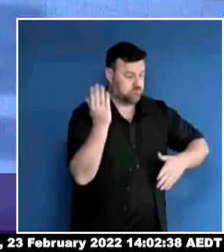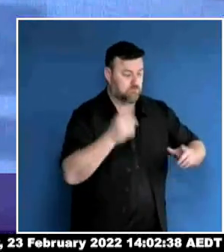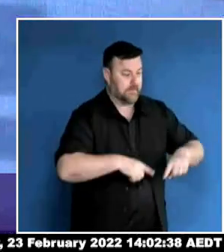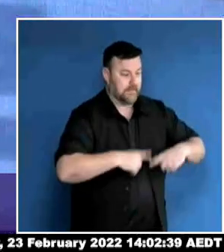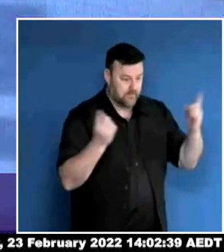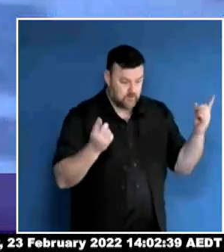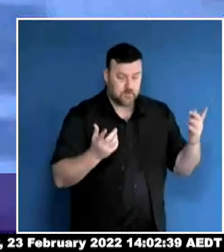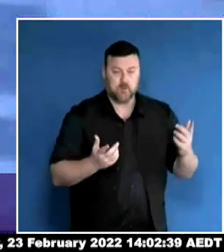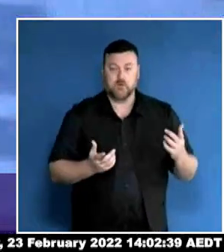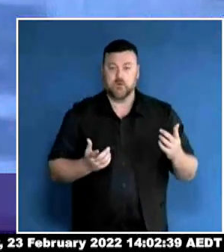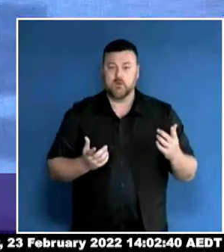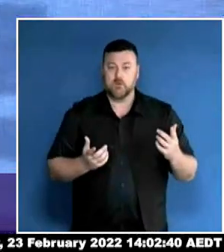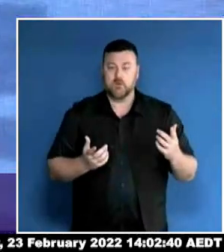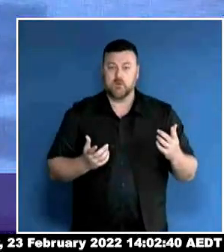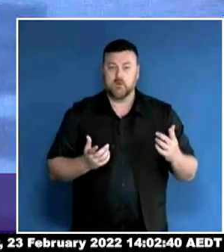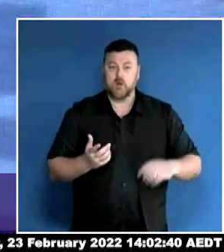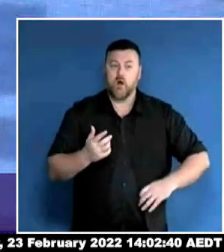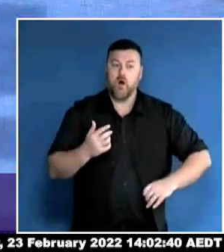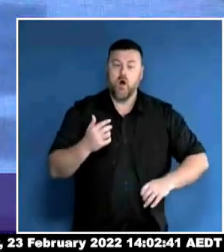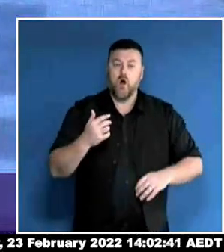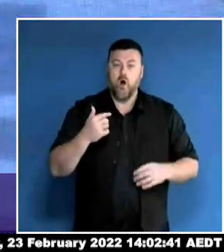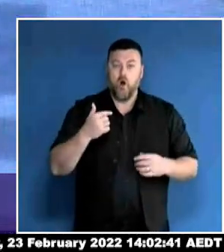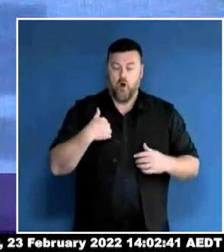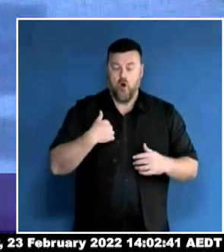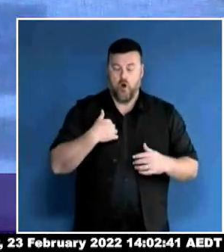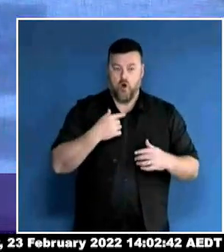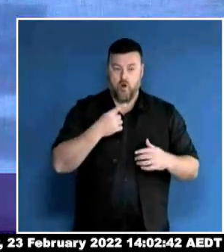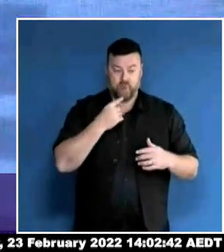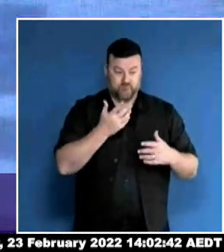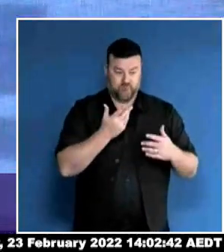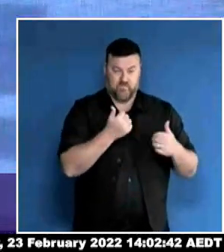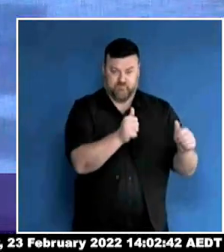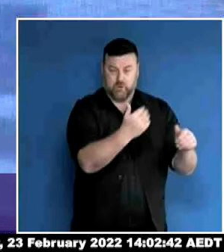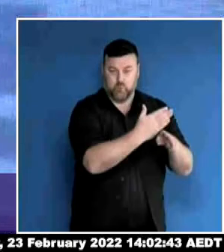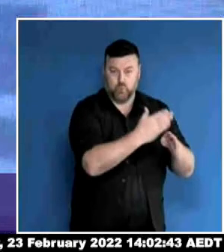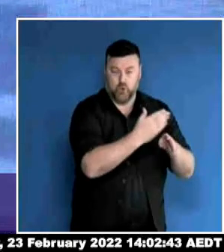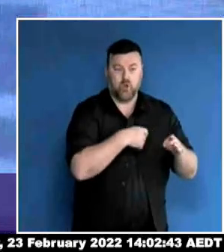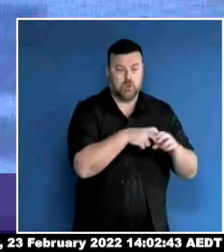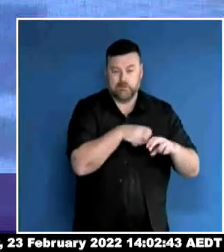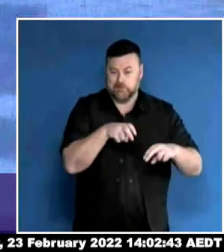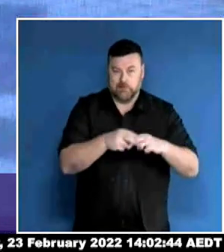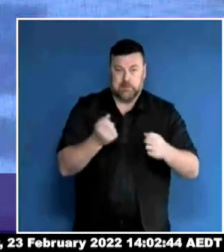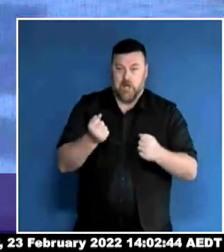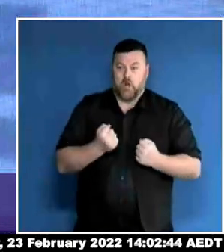the road and pulled up and went, "Okay, how am I going to buy these supplies if I can't